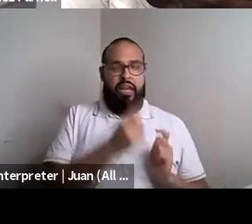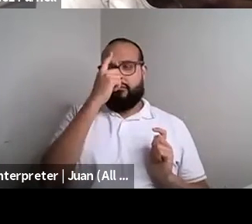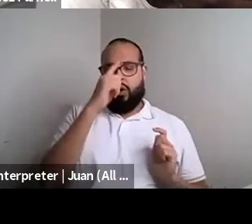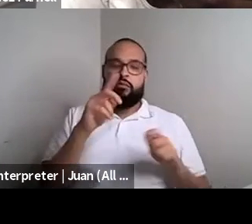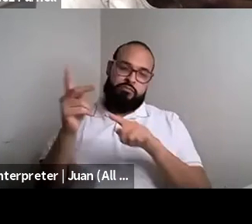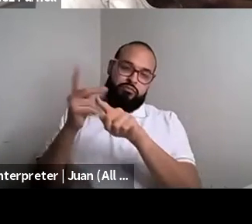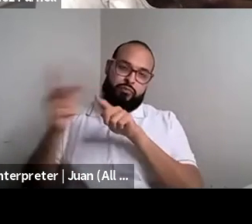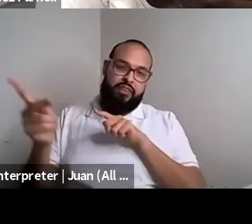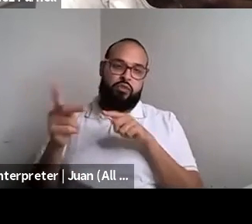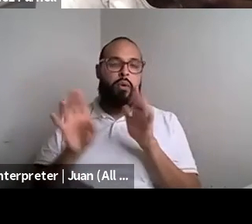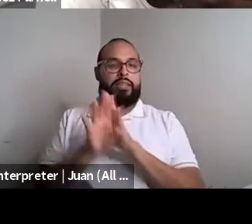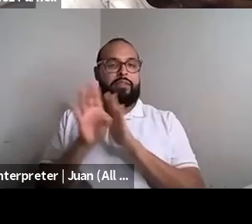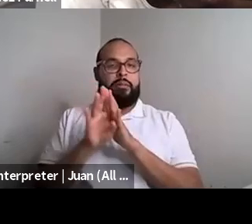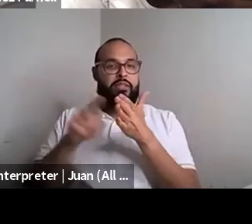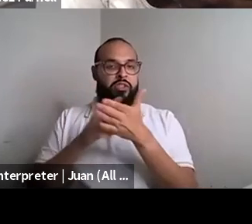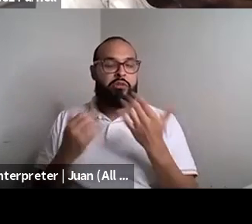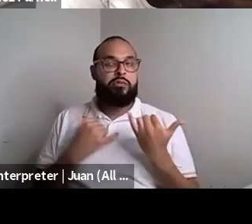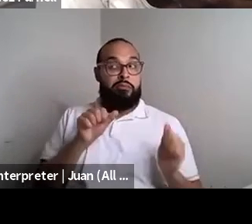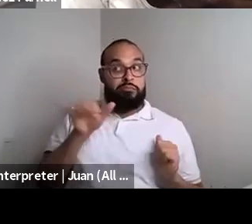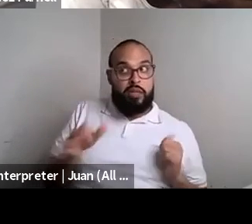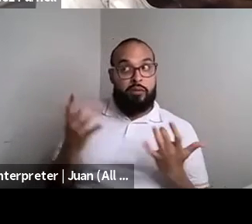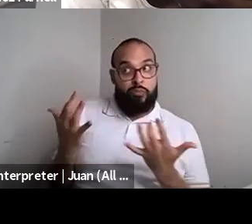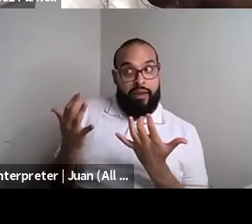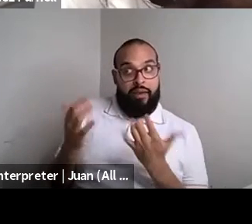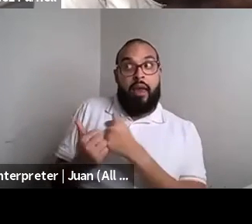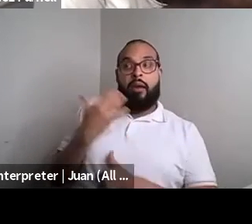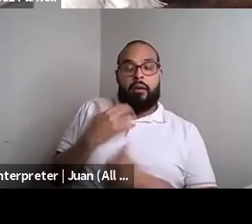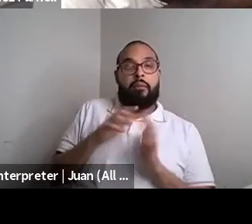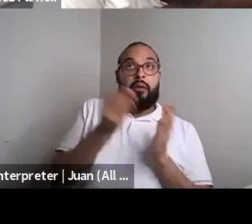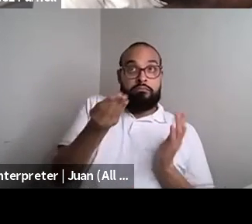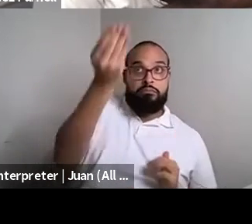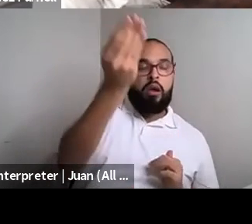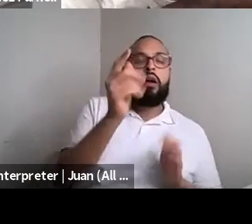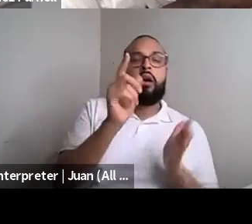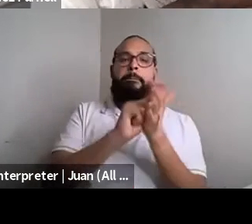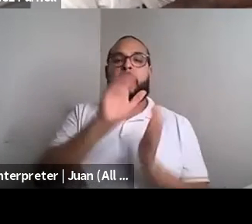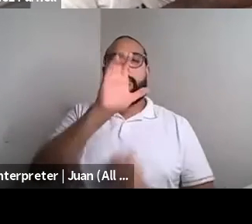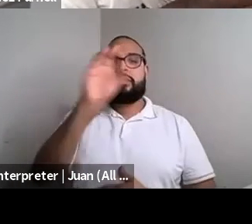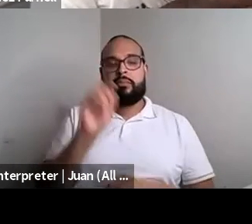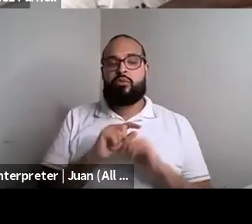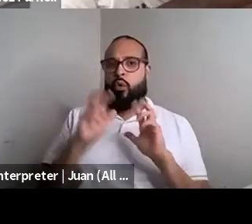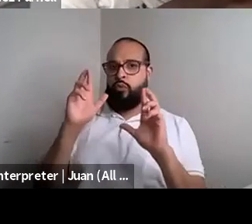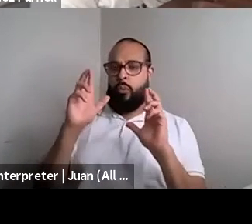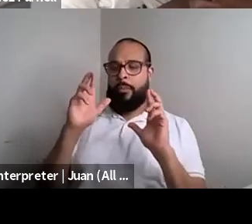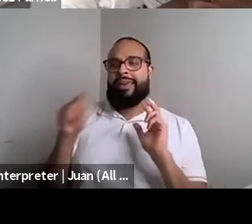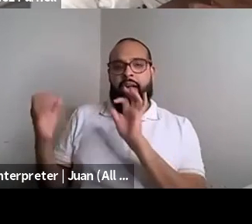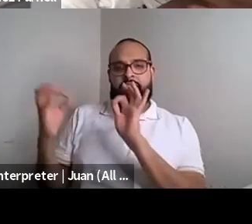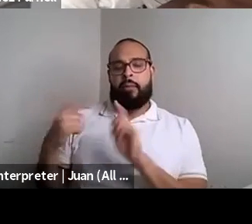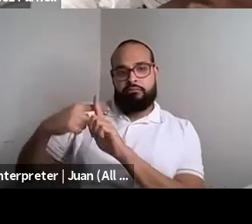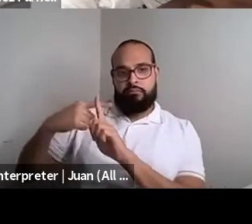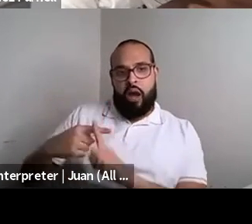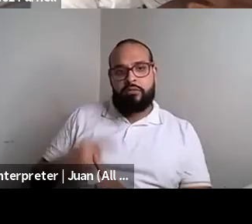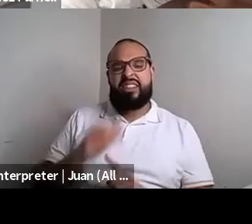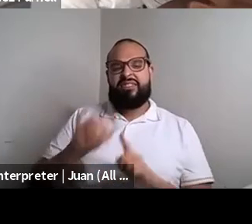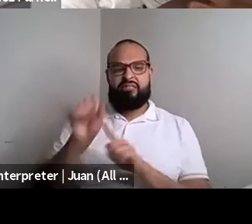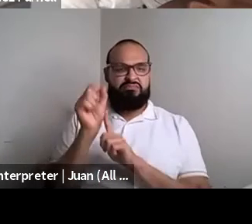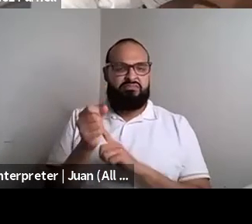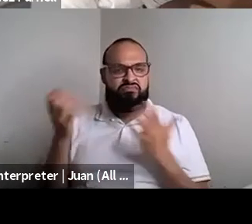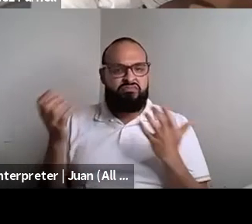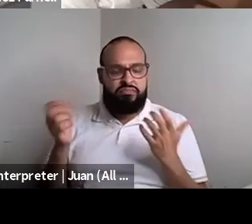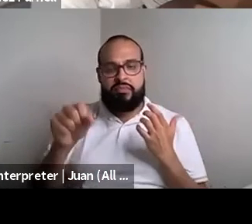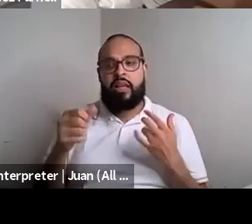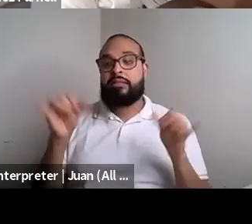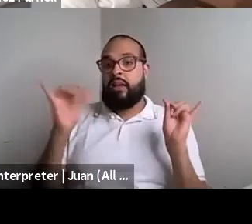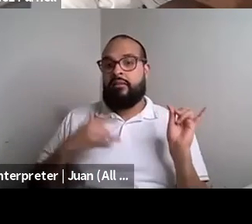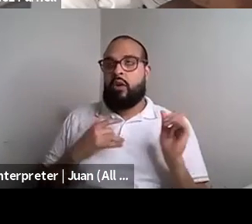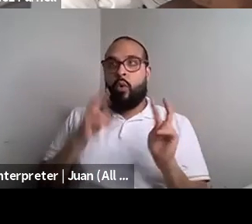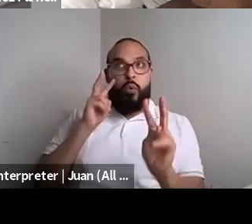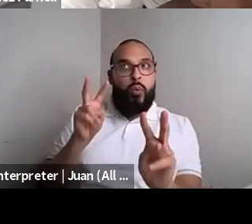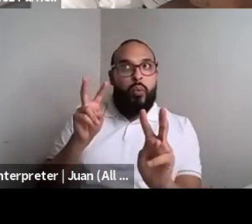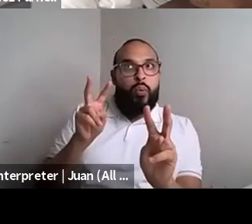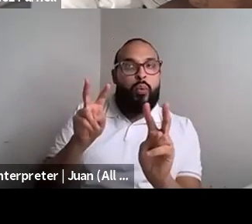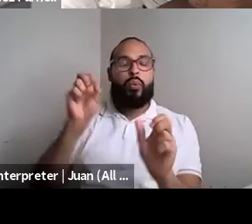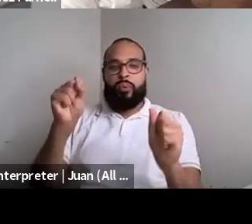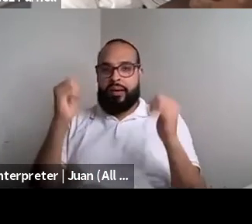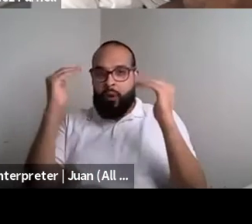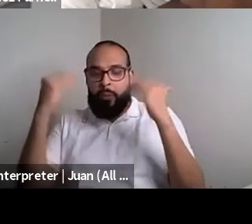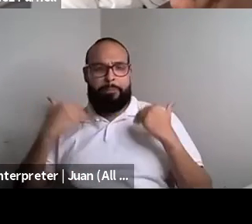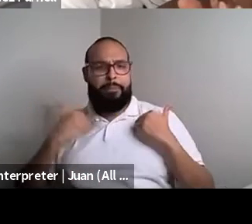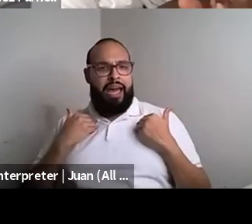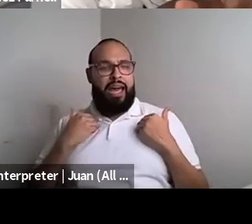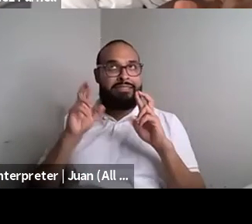Nahshon Anderson: So I'm just waiting to get that to the publisher and I'm hoping that there's some positive feedback from her in that situation. So I feel I do feel hopeful. In that sense, and grateful that